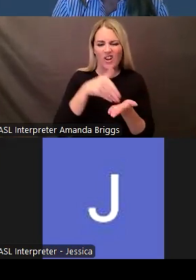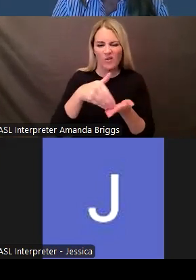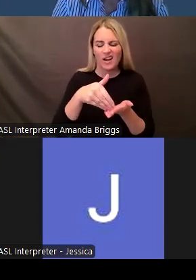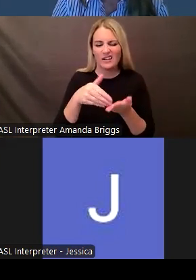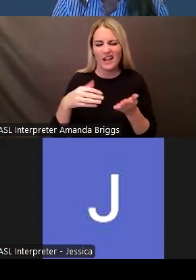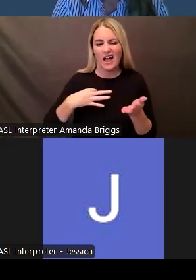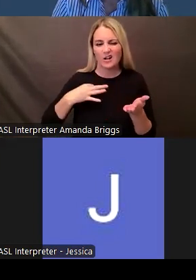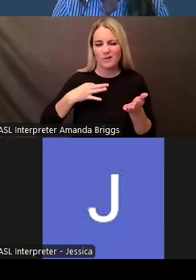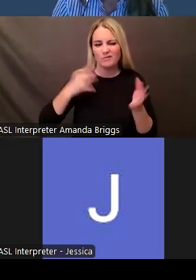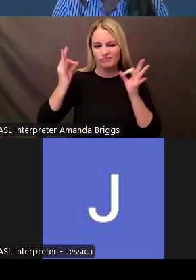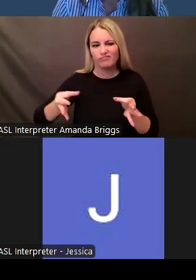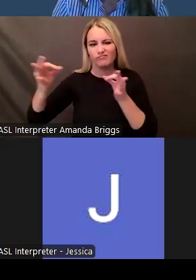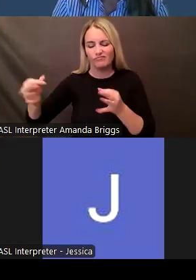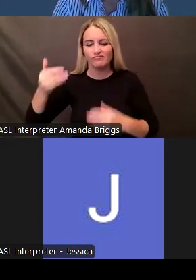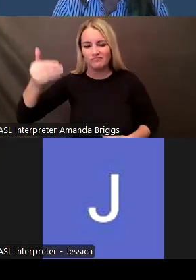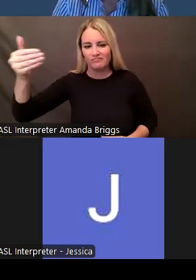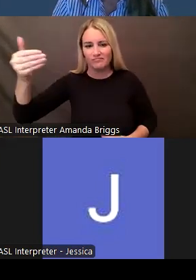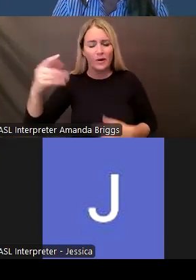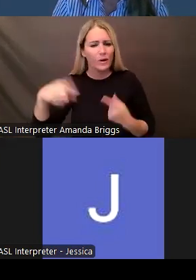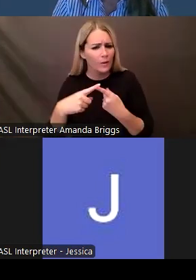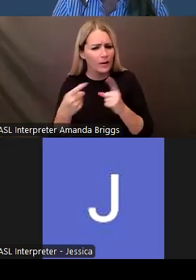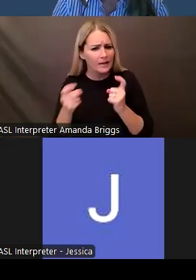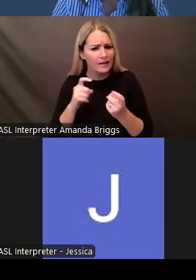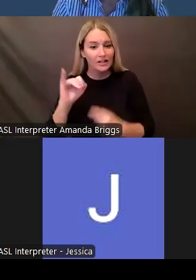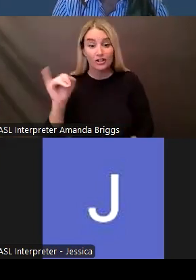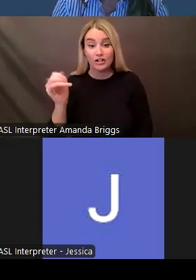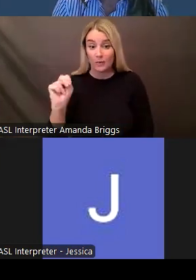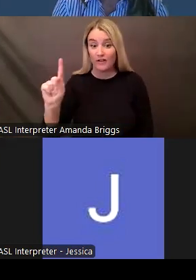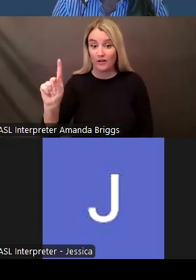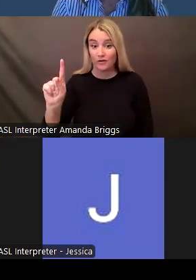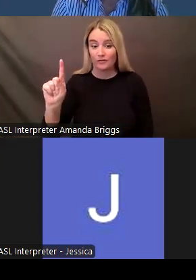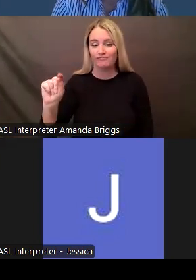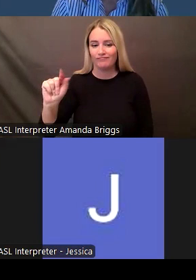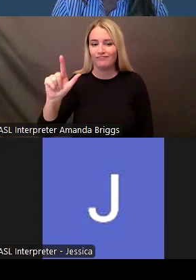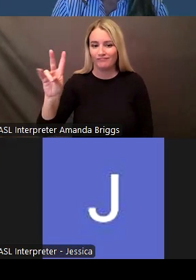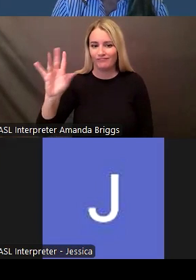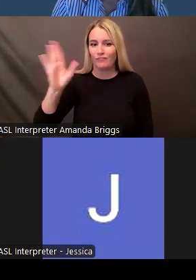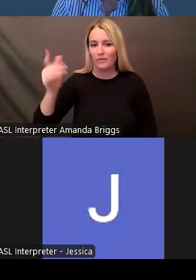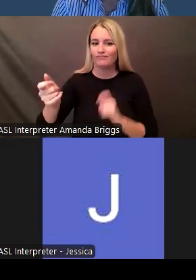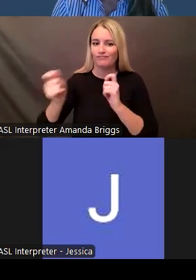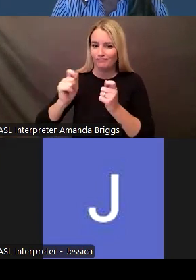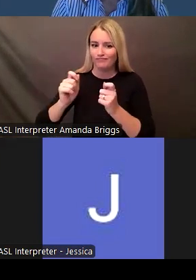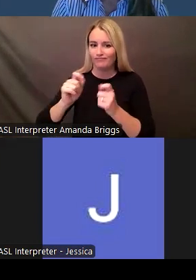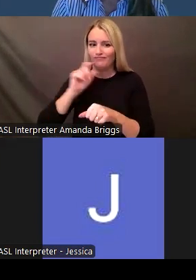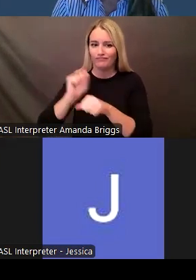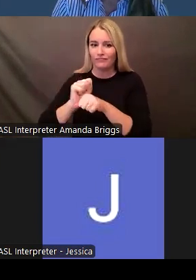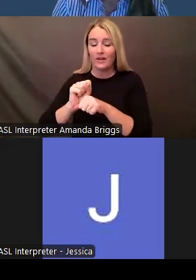This change will take place January 1st, 2027, and it will impact the